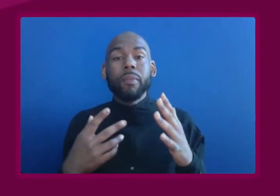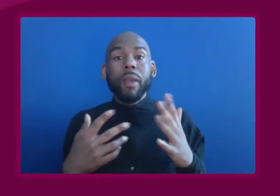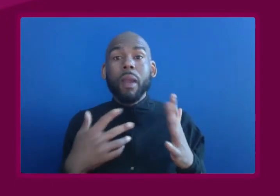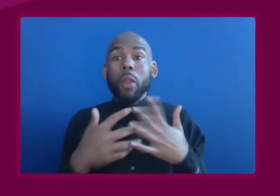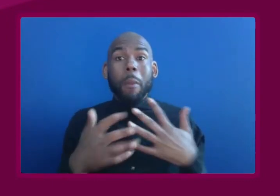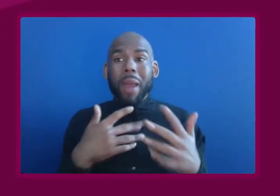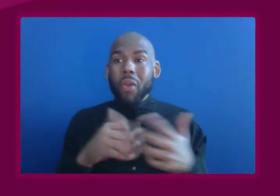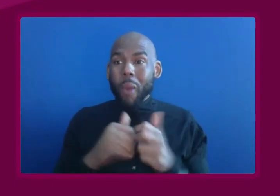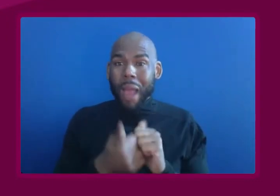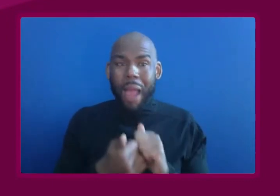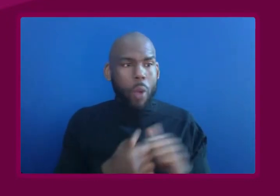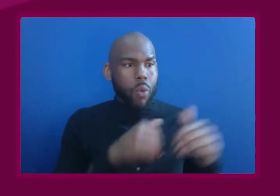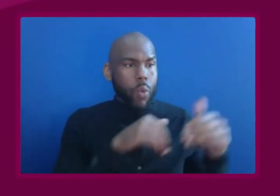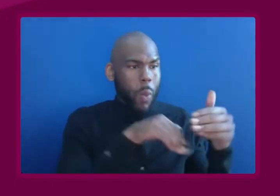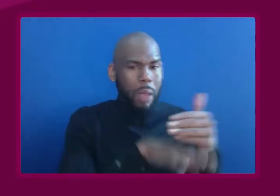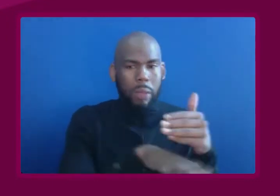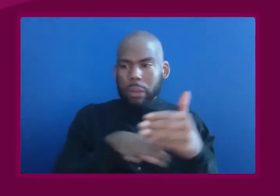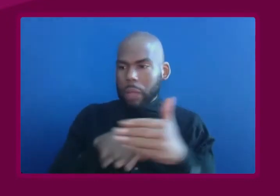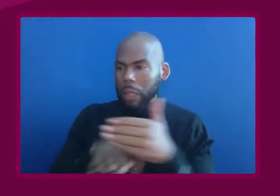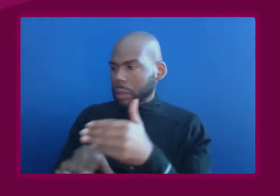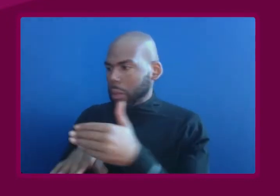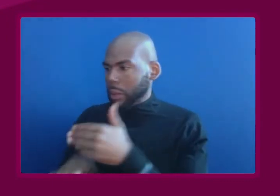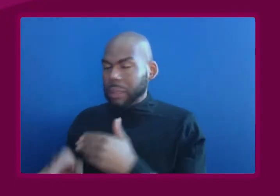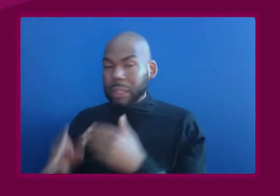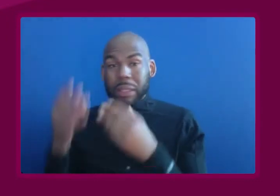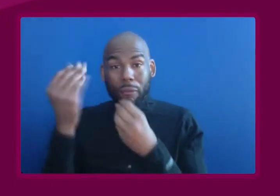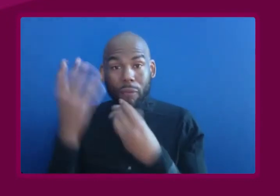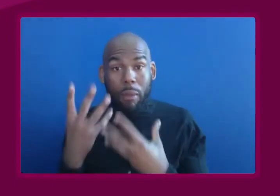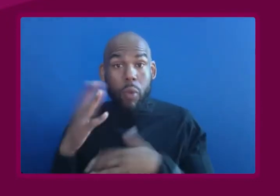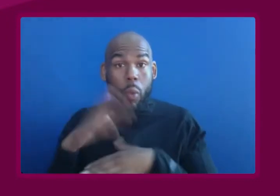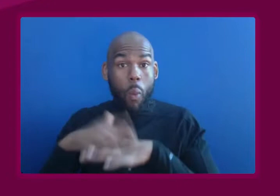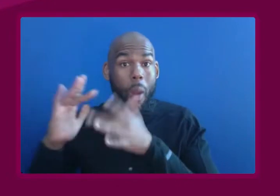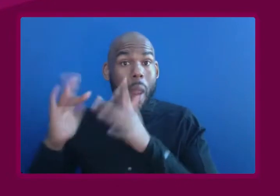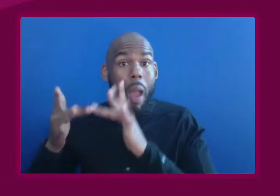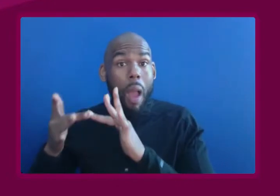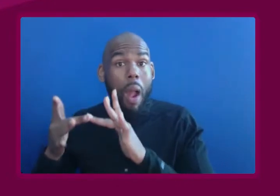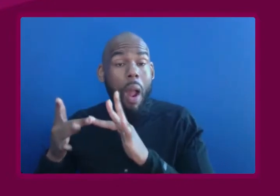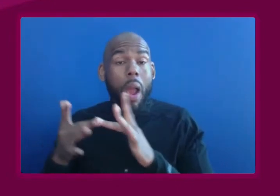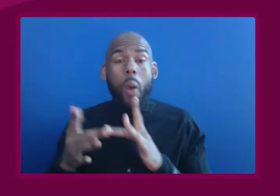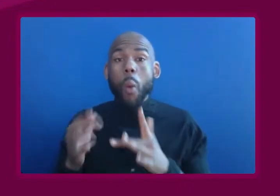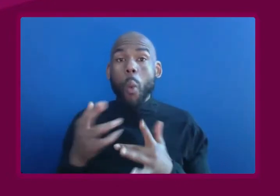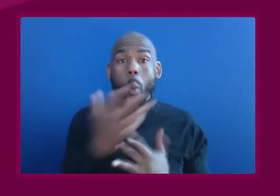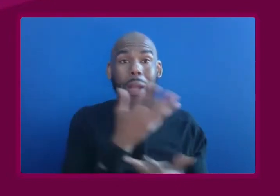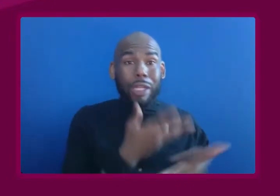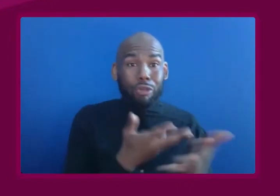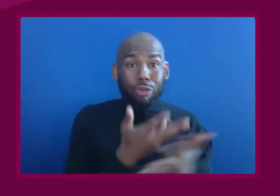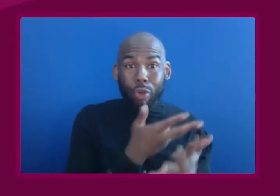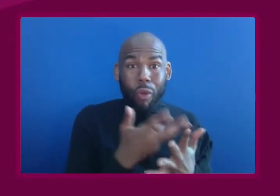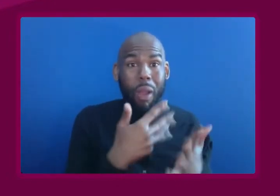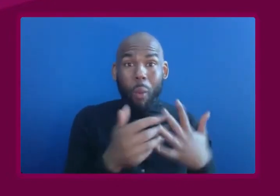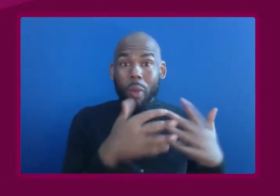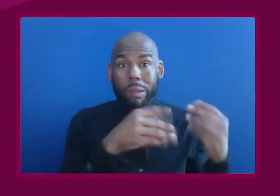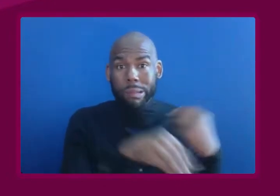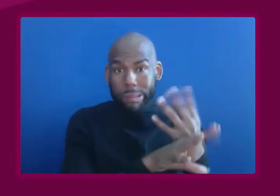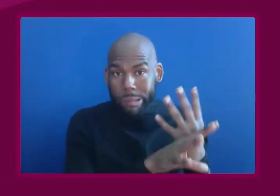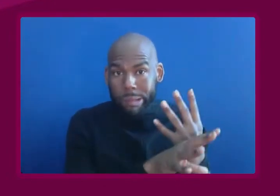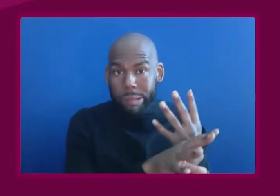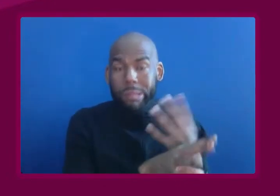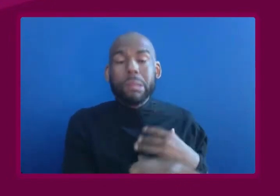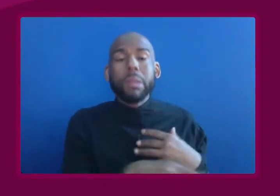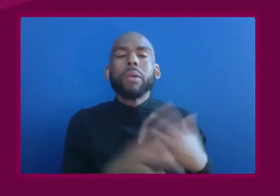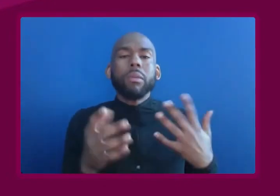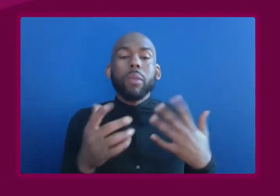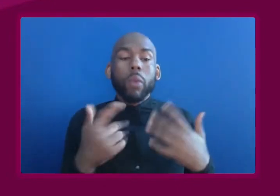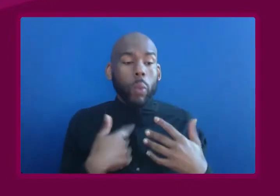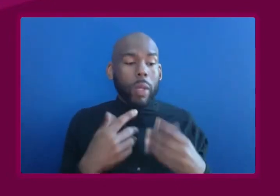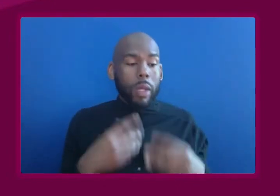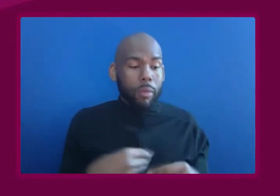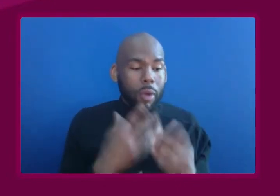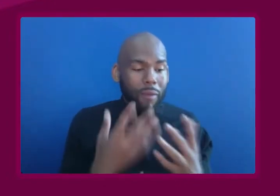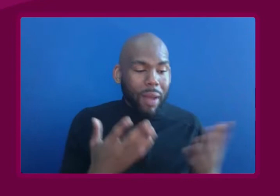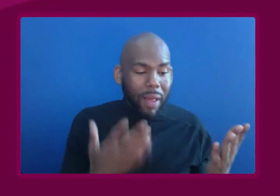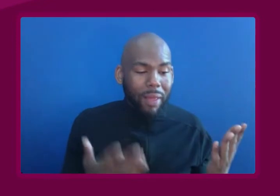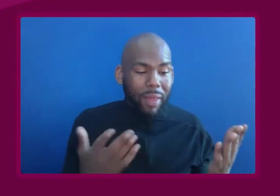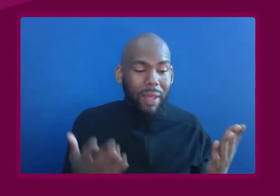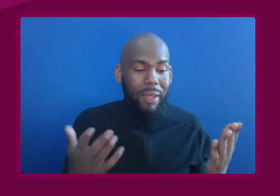you access information online or how you interact with people, we are providing the means and